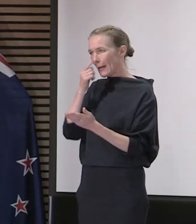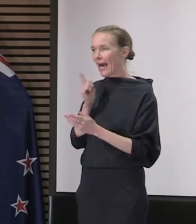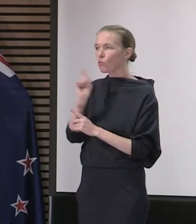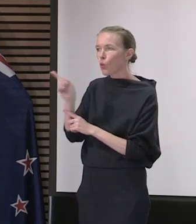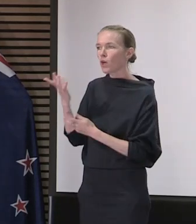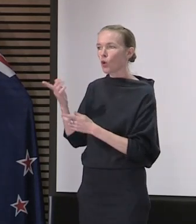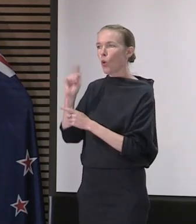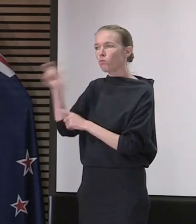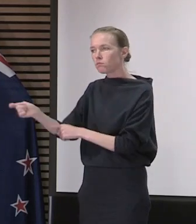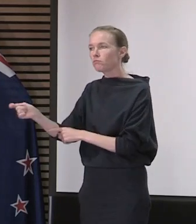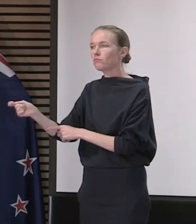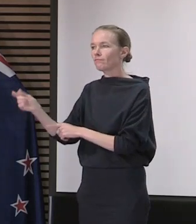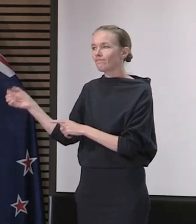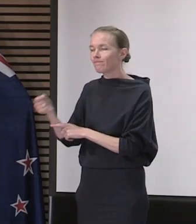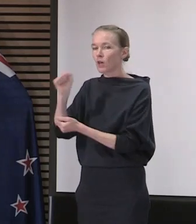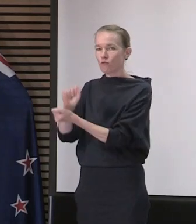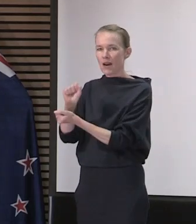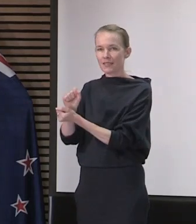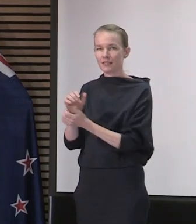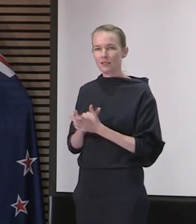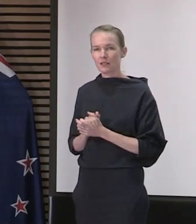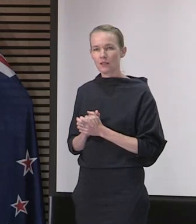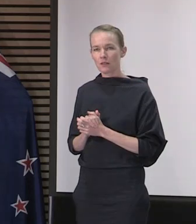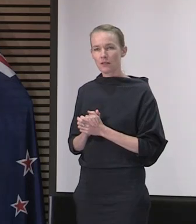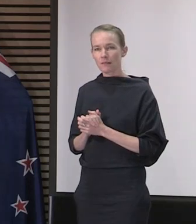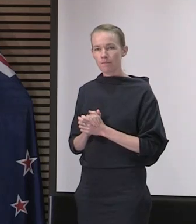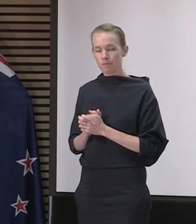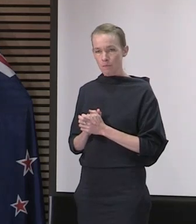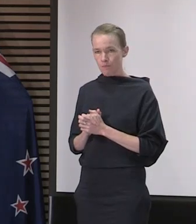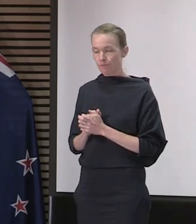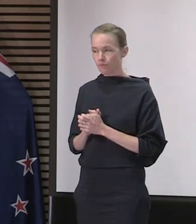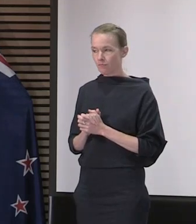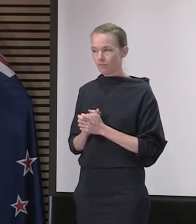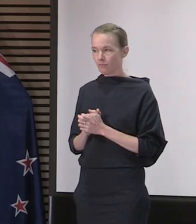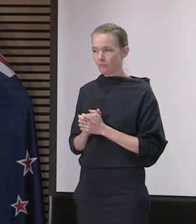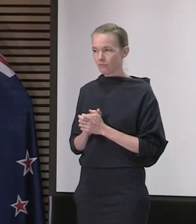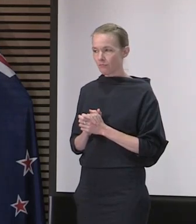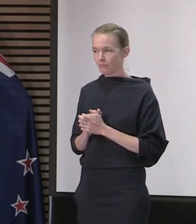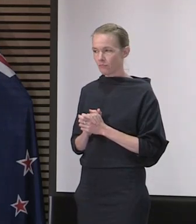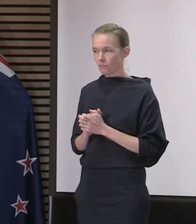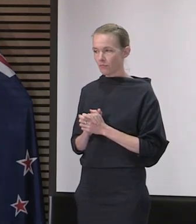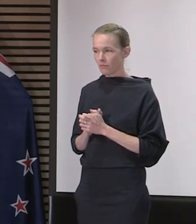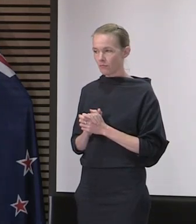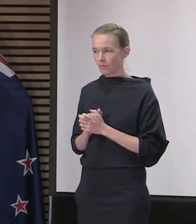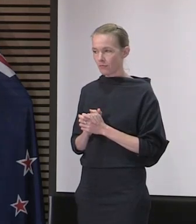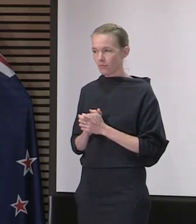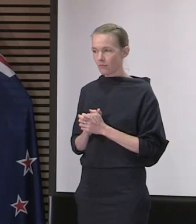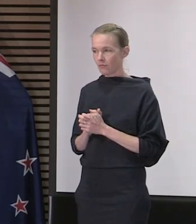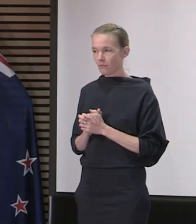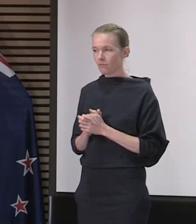them to exercise those powers. decision made